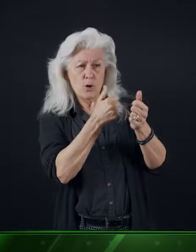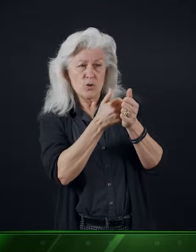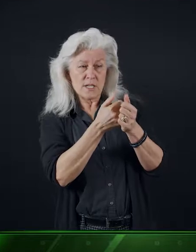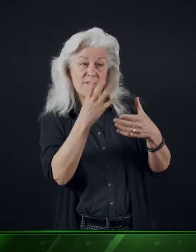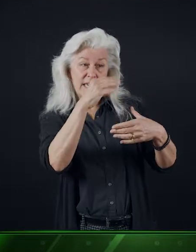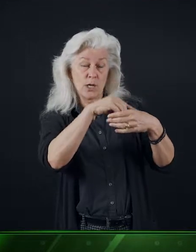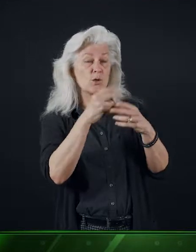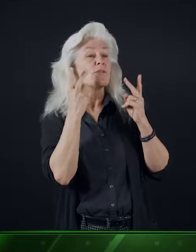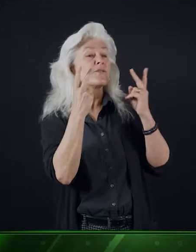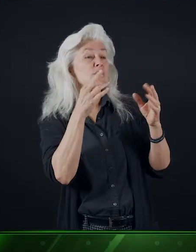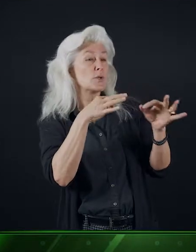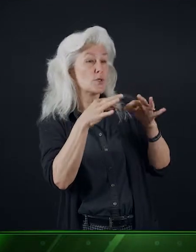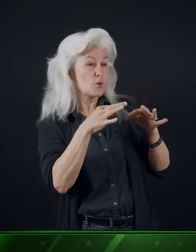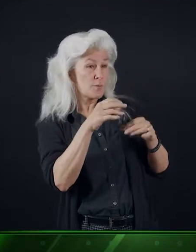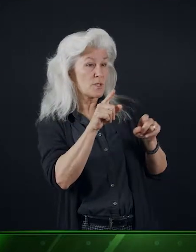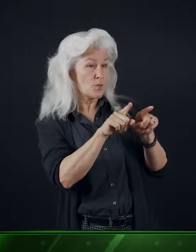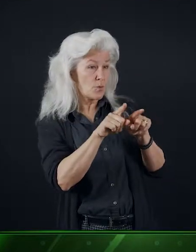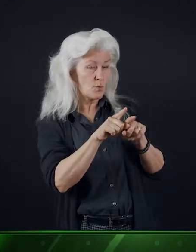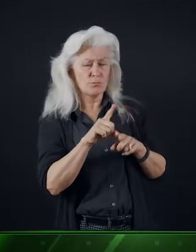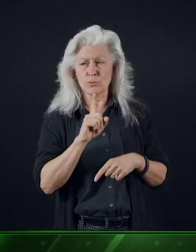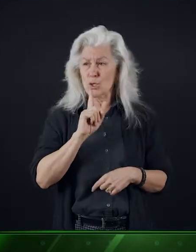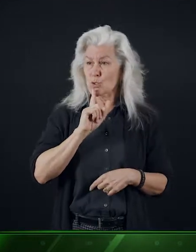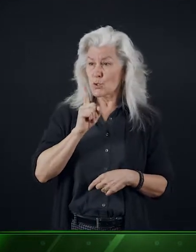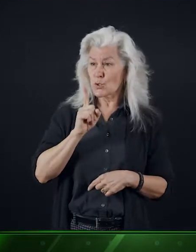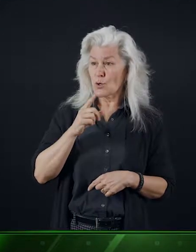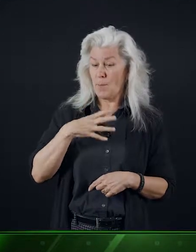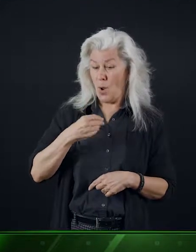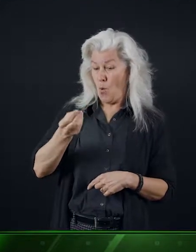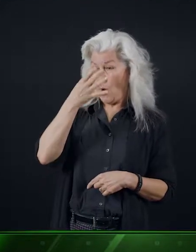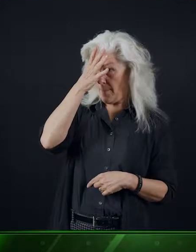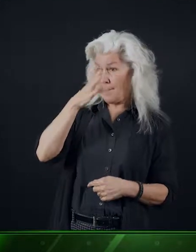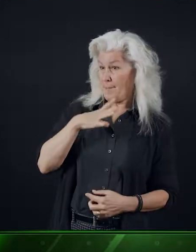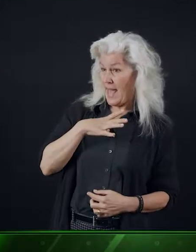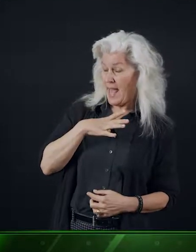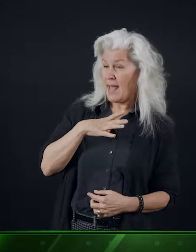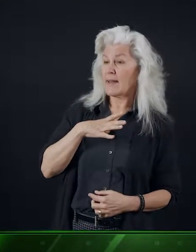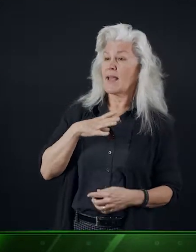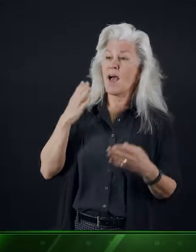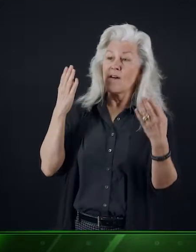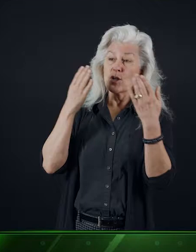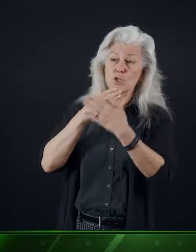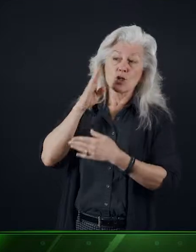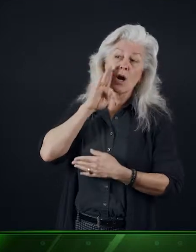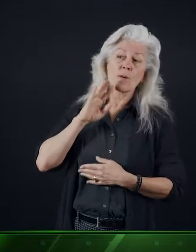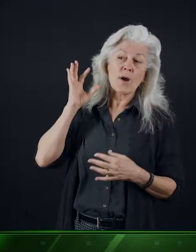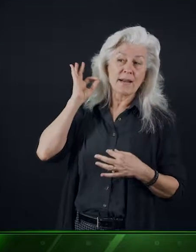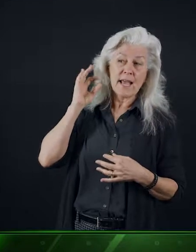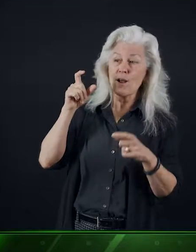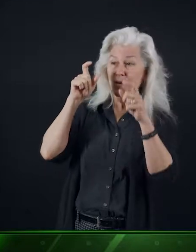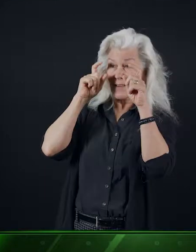Sure, I'm a white male with dark brown hair and glasses, wearing a Gaming and Disability shirt and jeans.